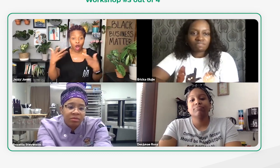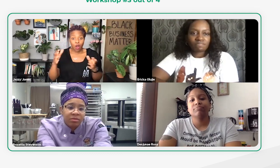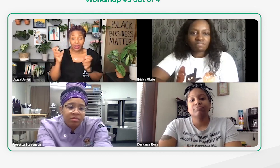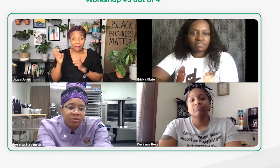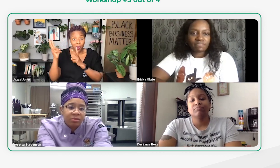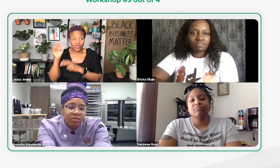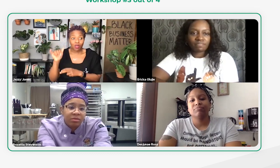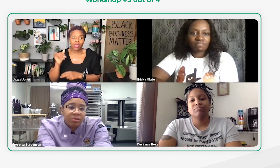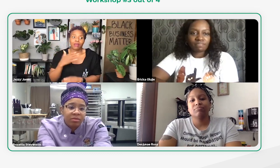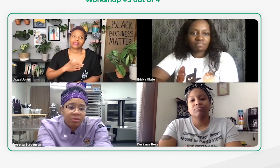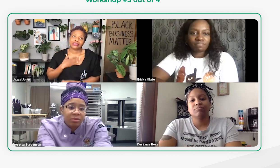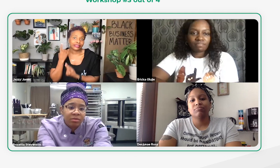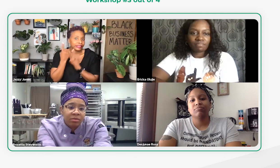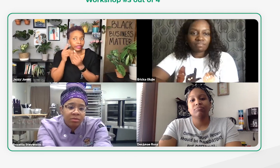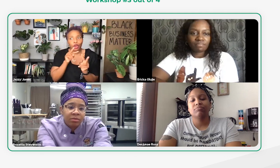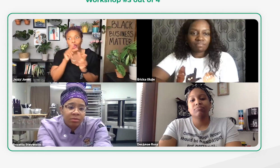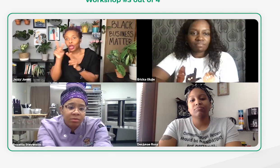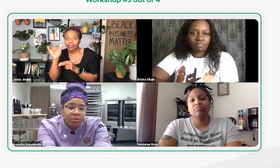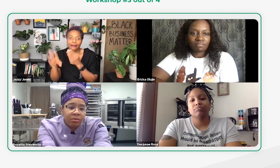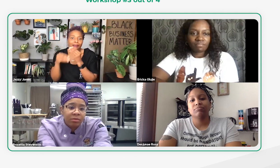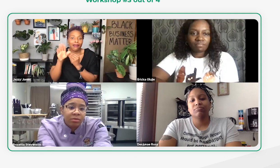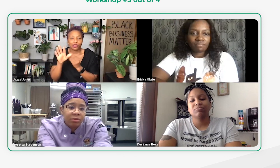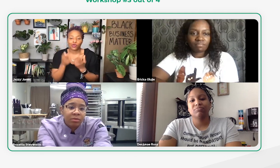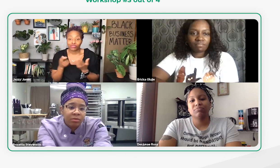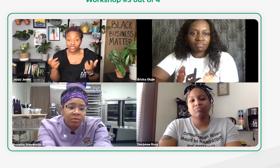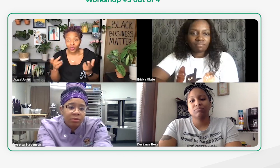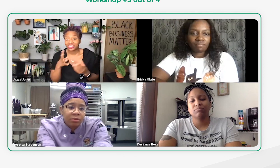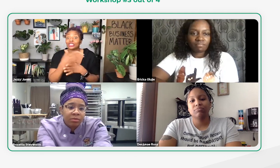but if your business is not already on that list, please consider looking at the